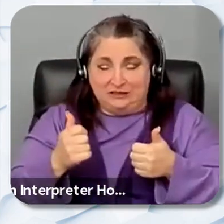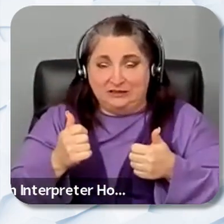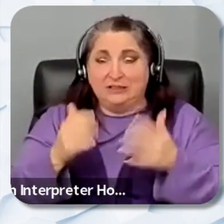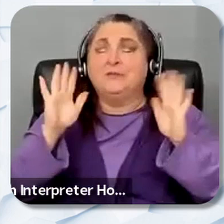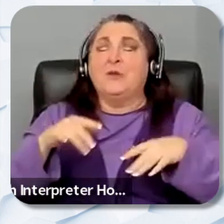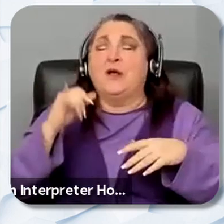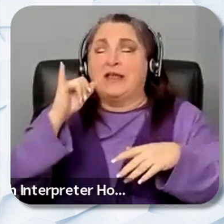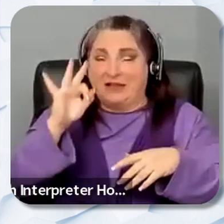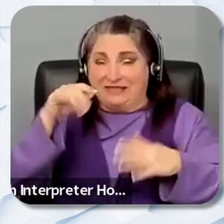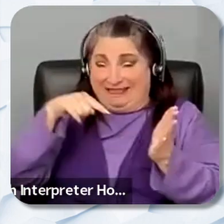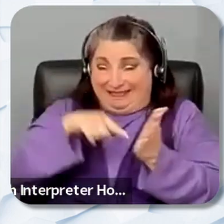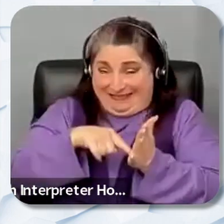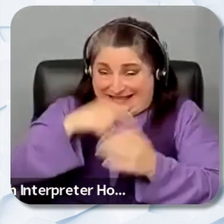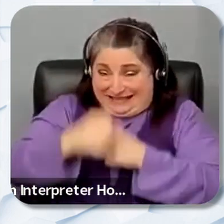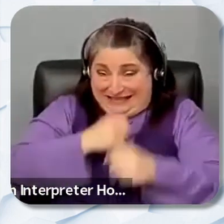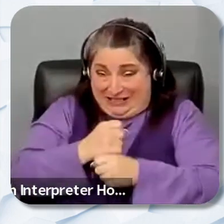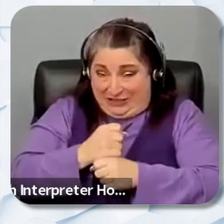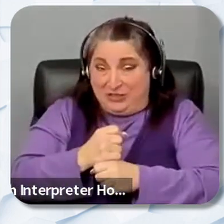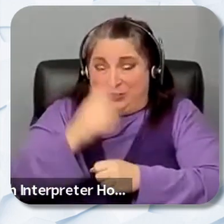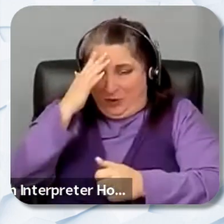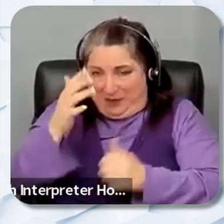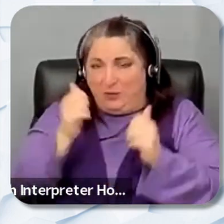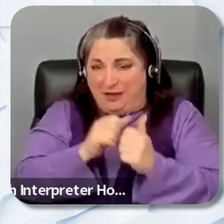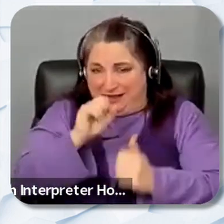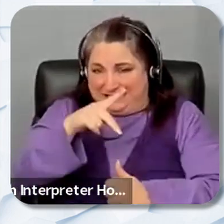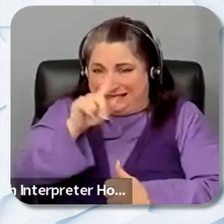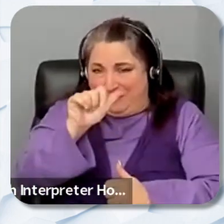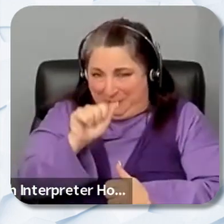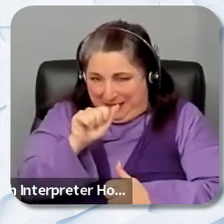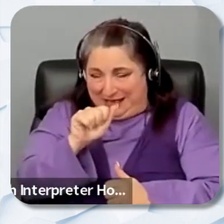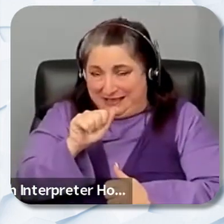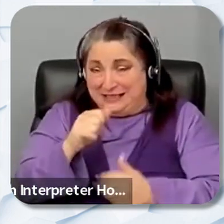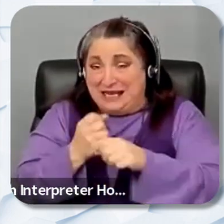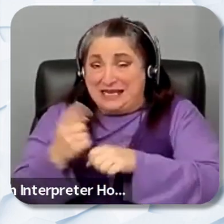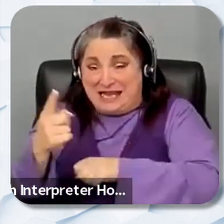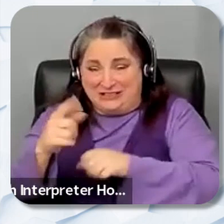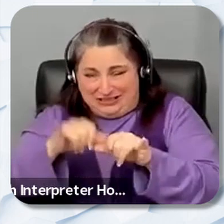year, you're definitely with the SELPA. Next year, stay with the SELPA that you're with